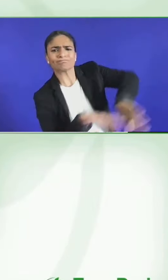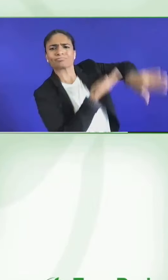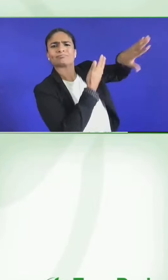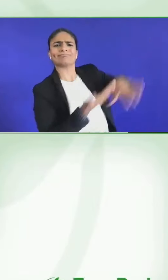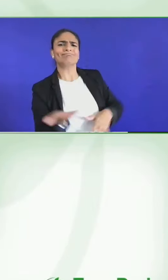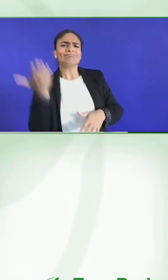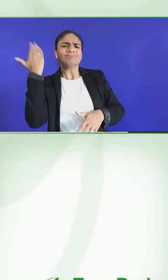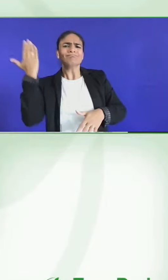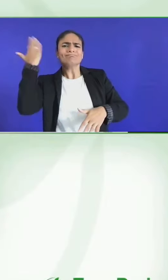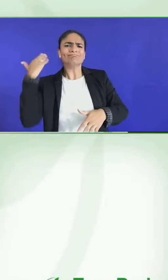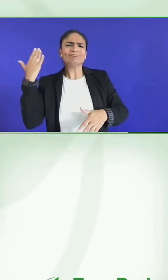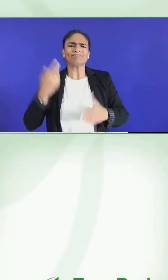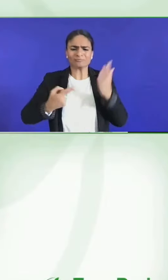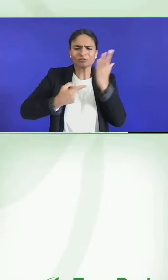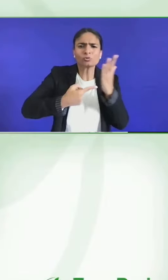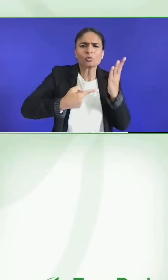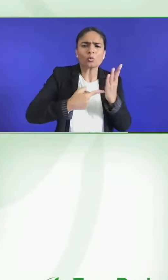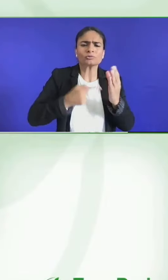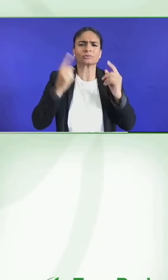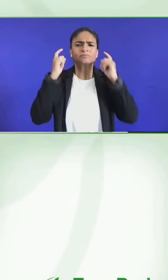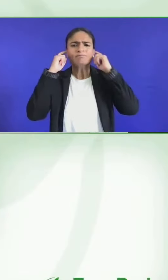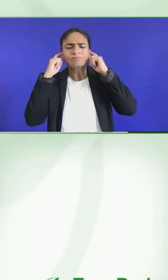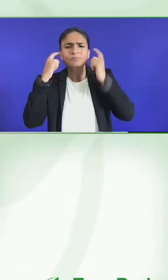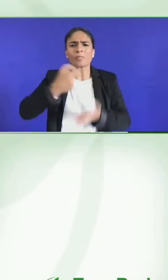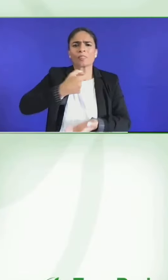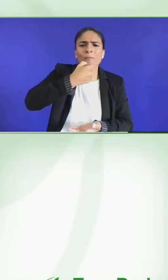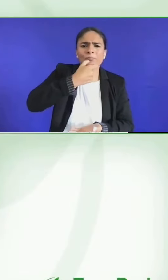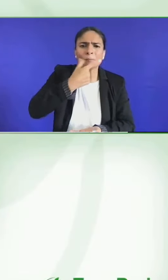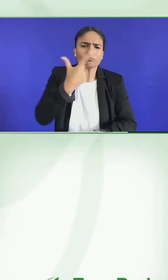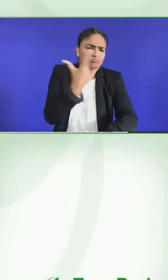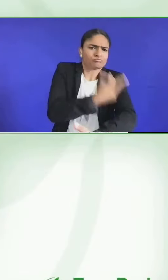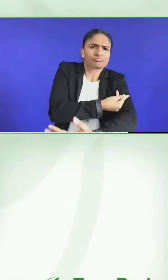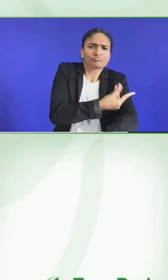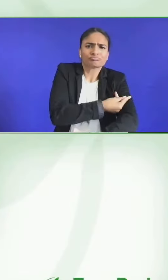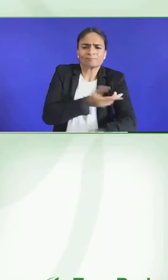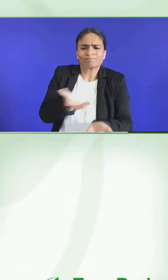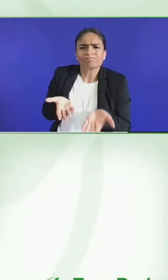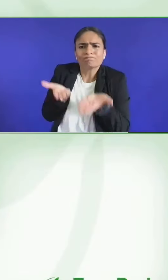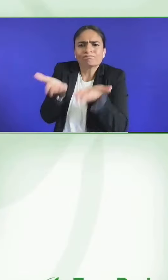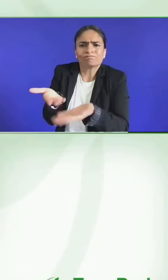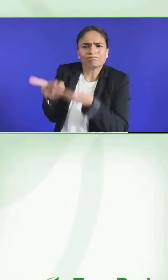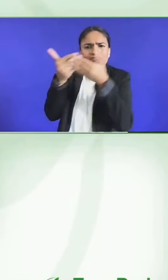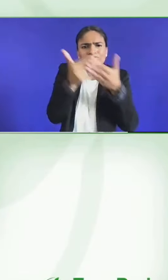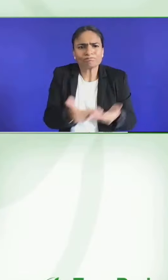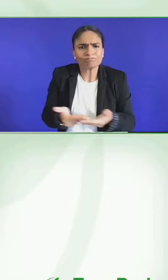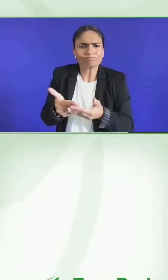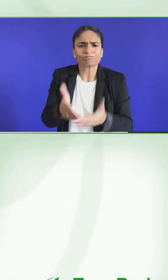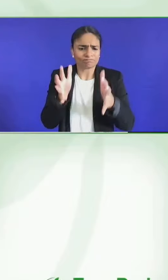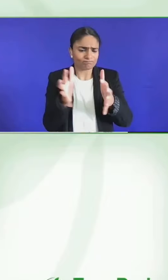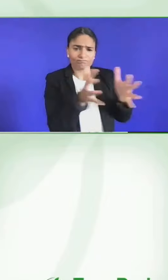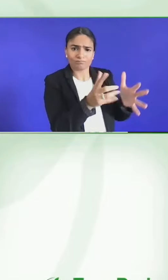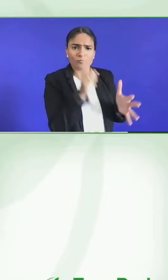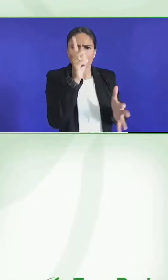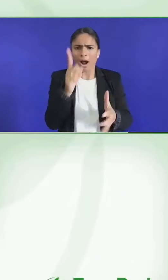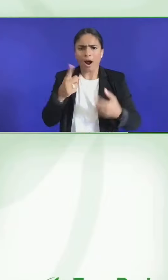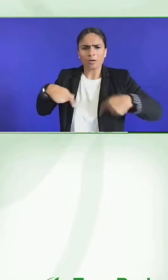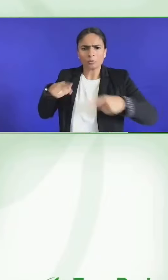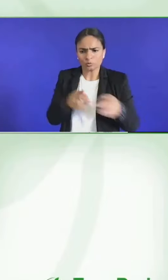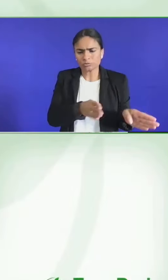And we have very clear guidance from the United Nations around how to do that in practice, and that's something we will be discussing